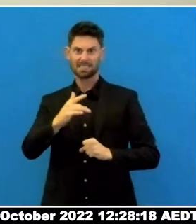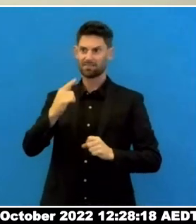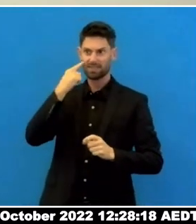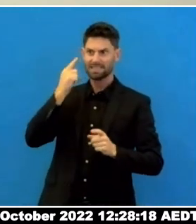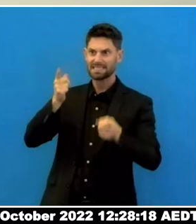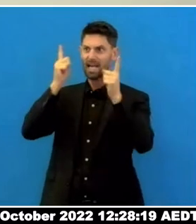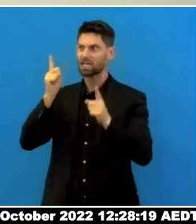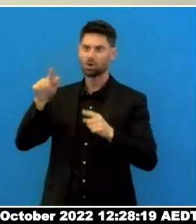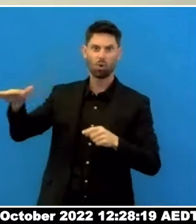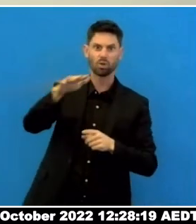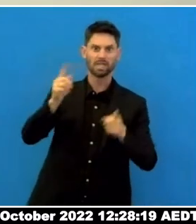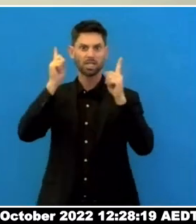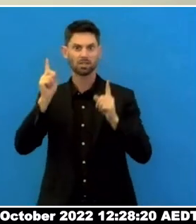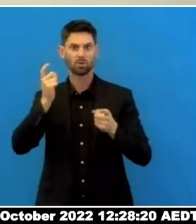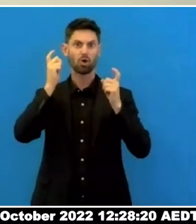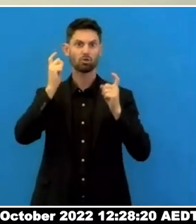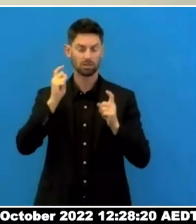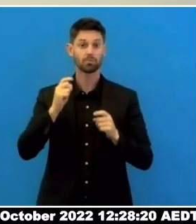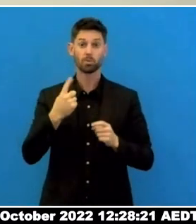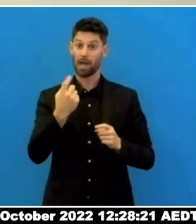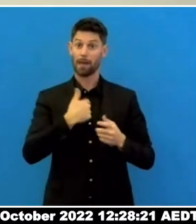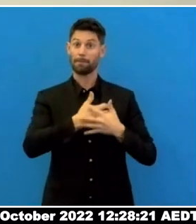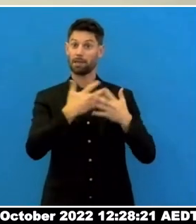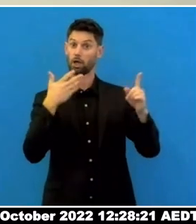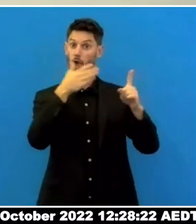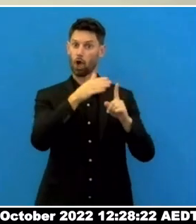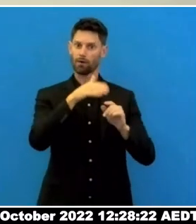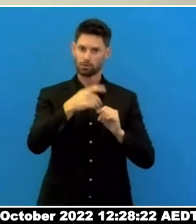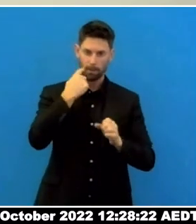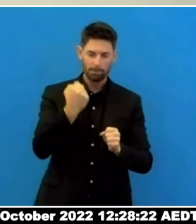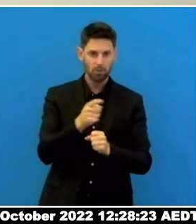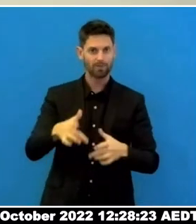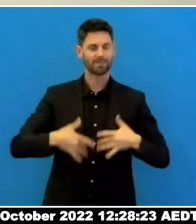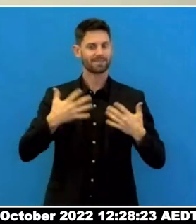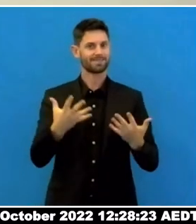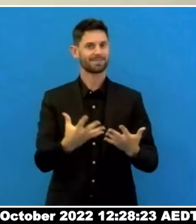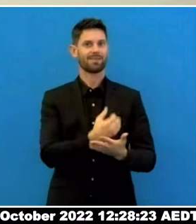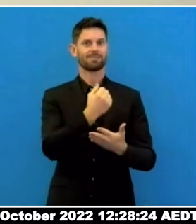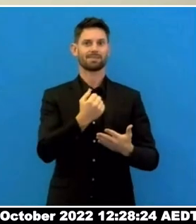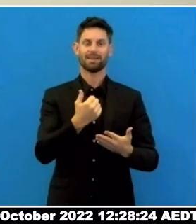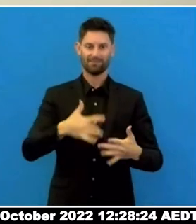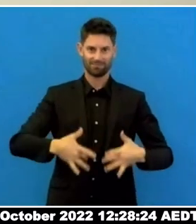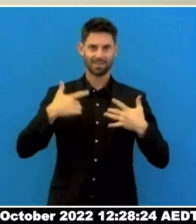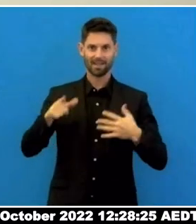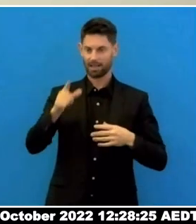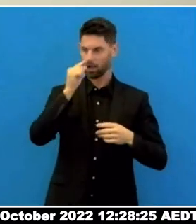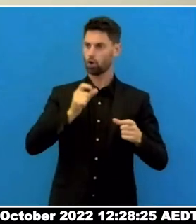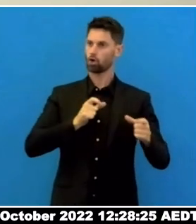And that's where one of our key recovery goals around restoring safety and enhancing agency and control comes from.